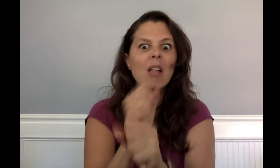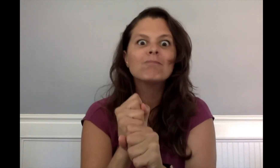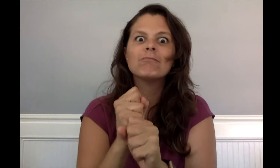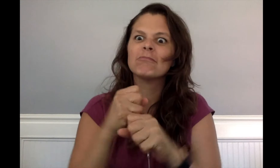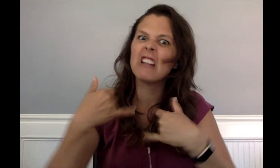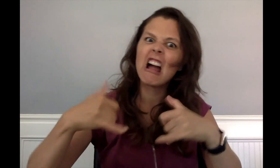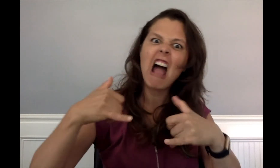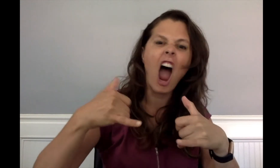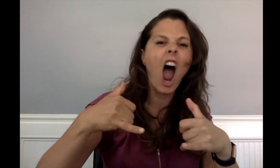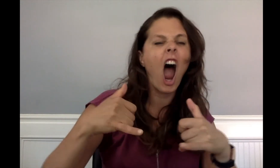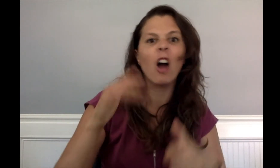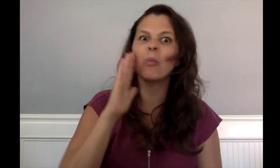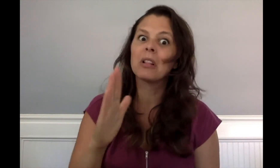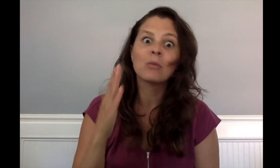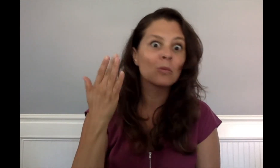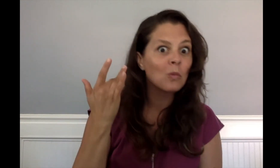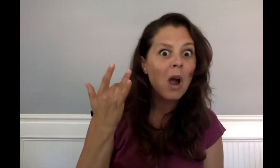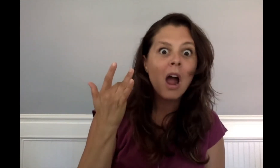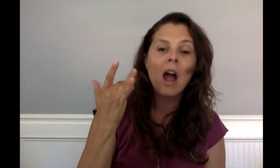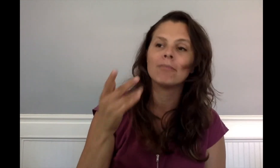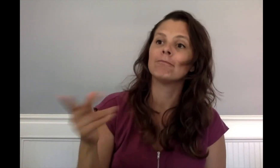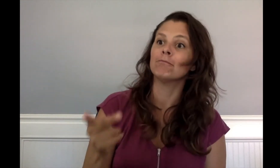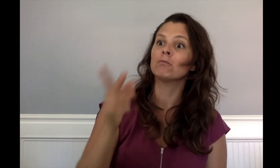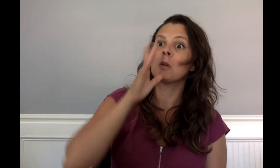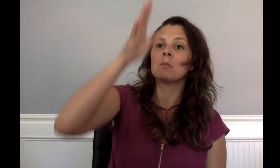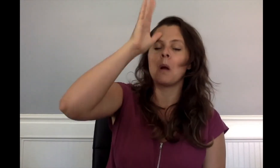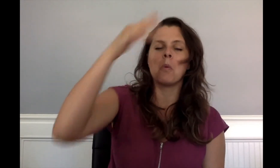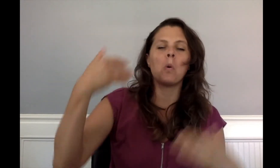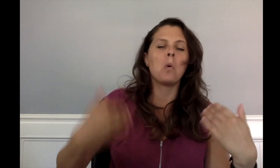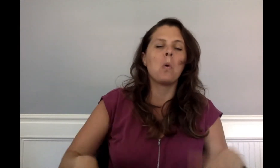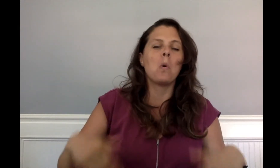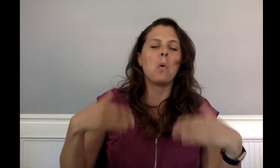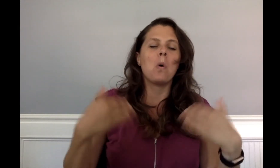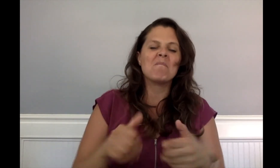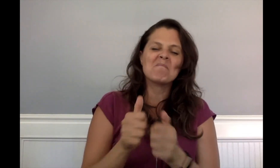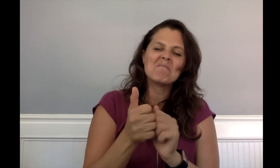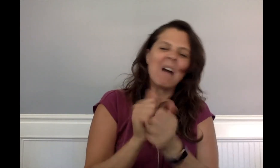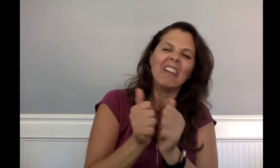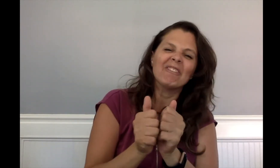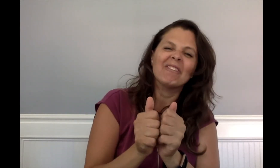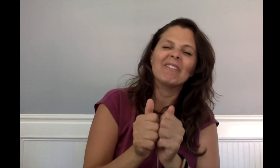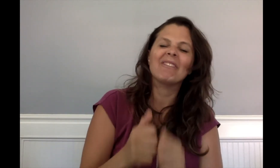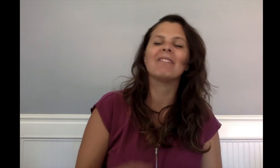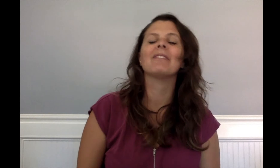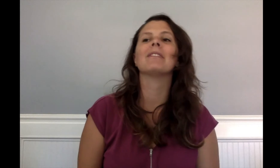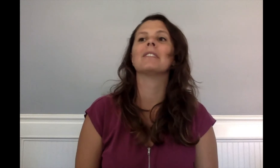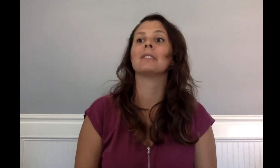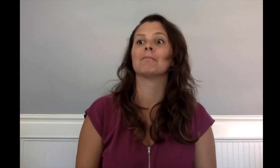would want to keep playing for one simple reason. "Competition," Yvette said.